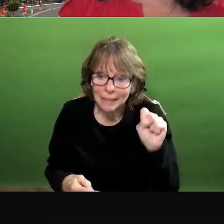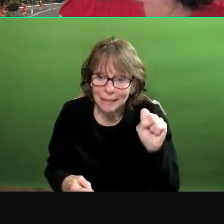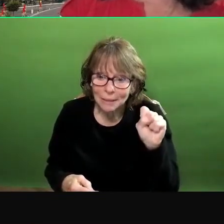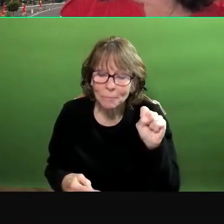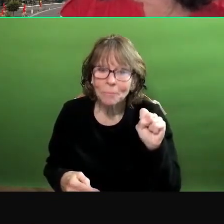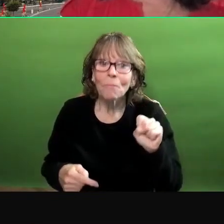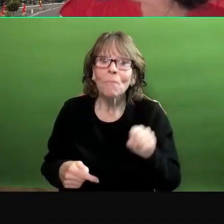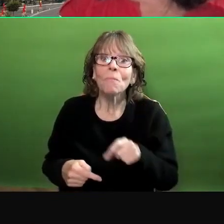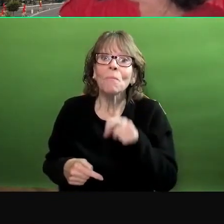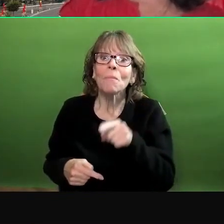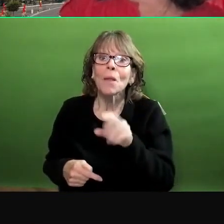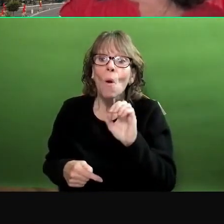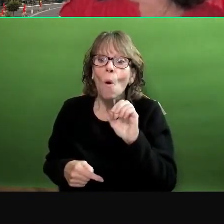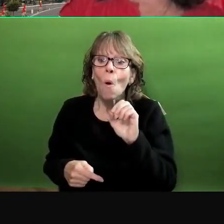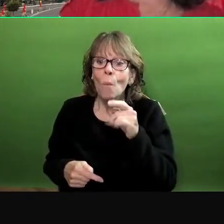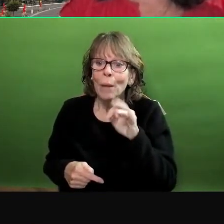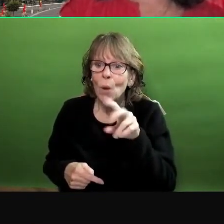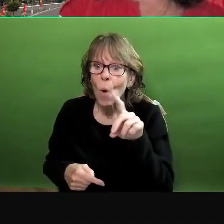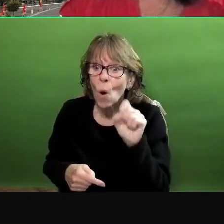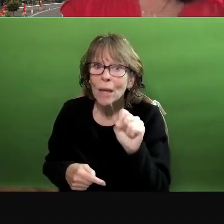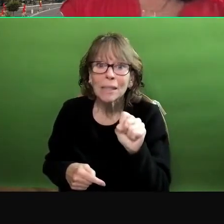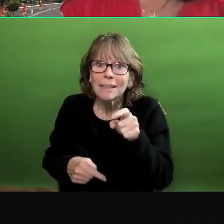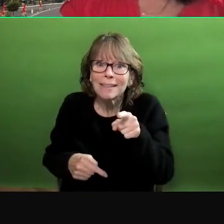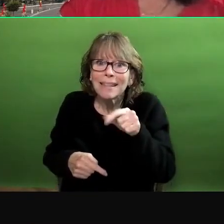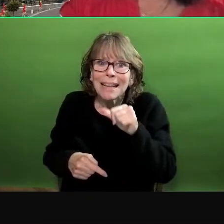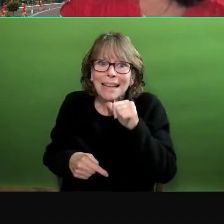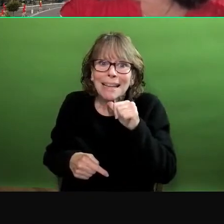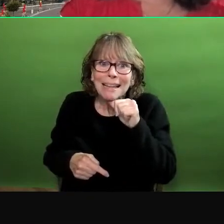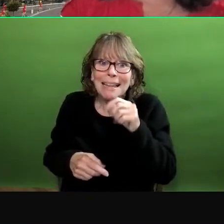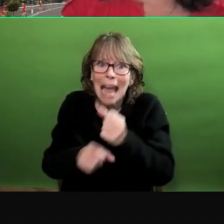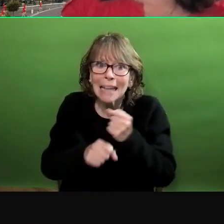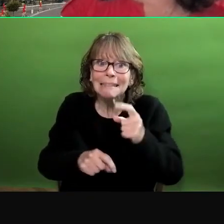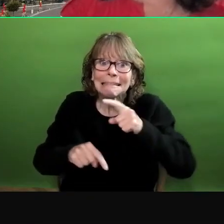And their pain is increasing and their suffering is not getting mitigated